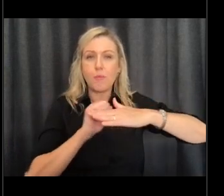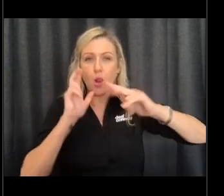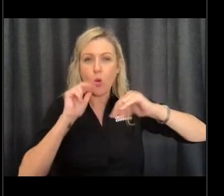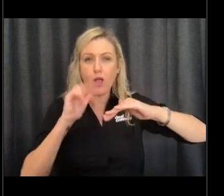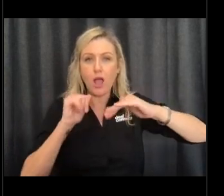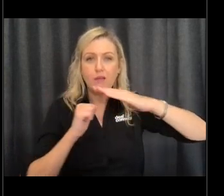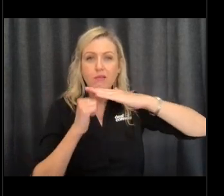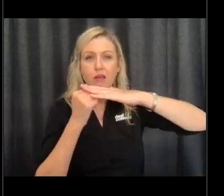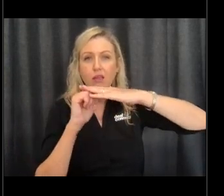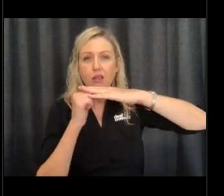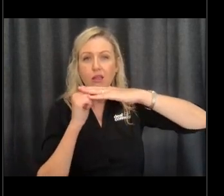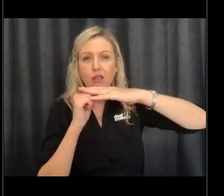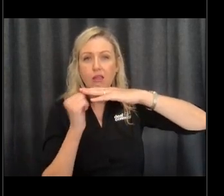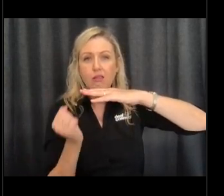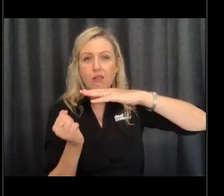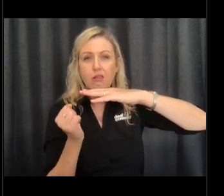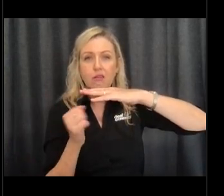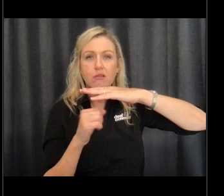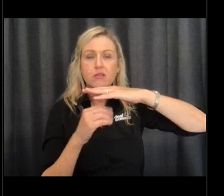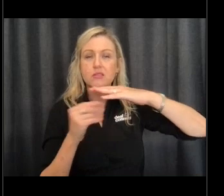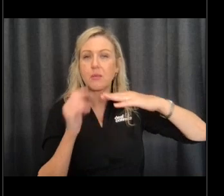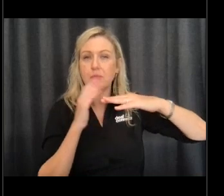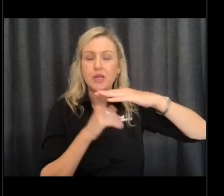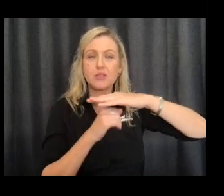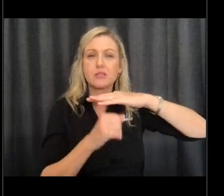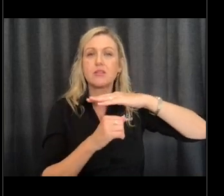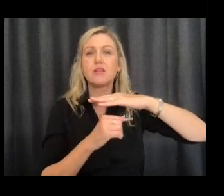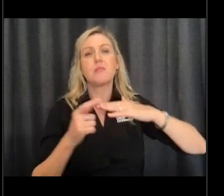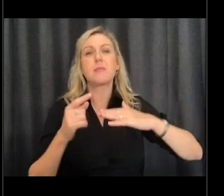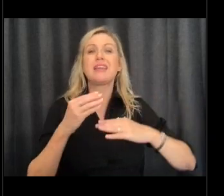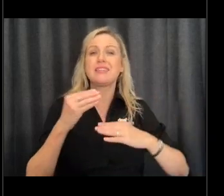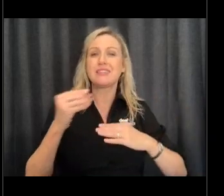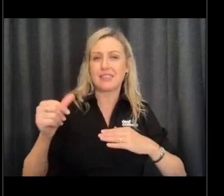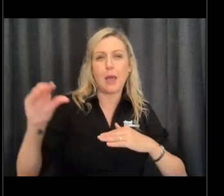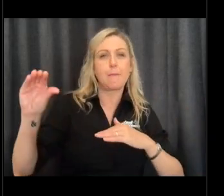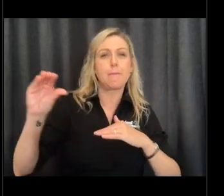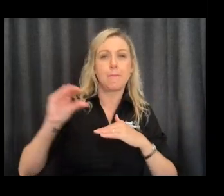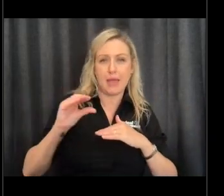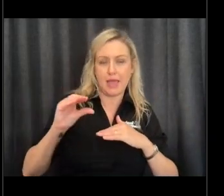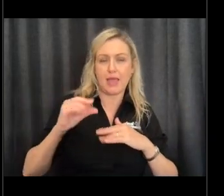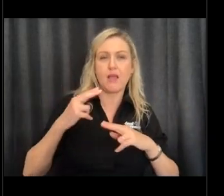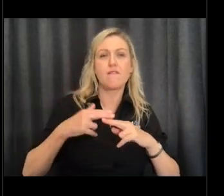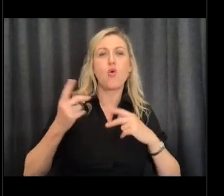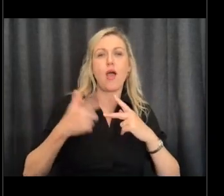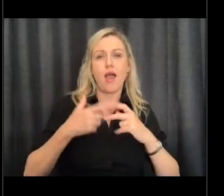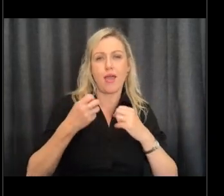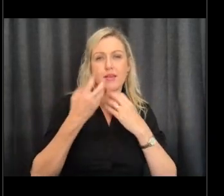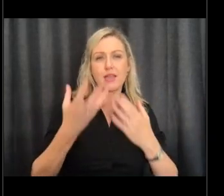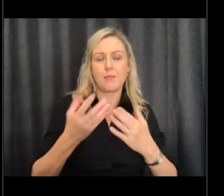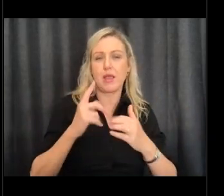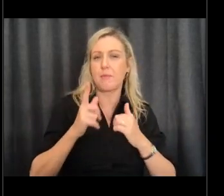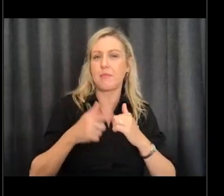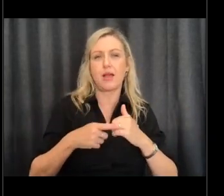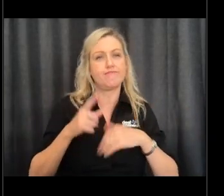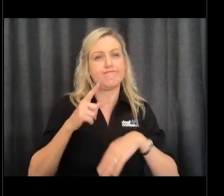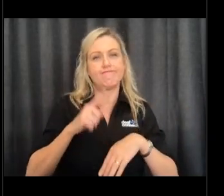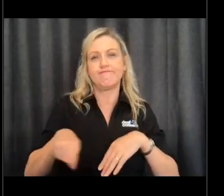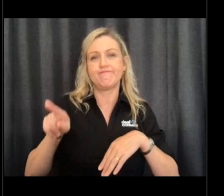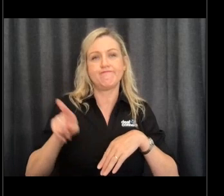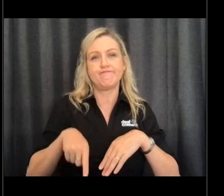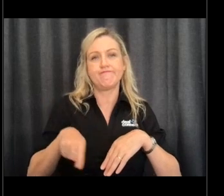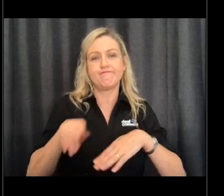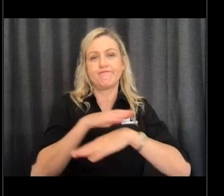That's where you would see partial payment for some other damage but people being told,